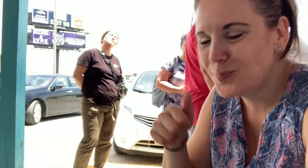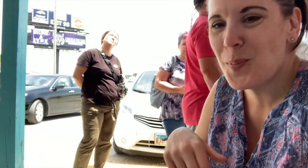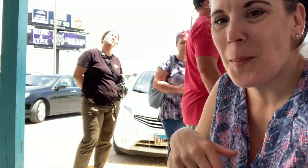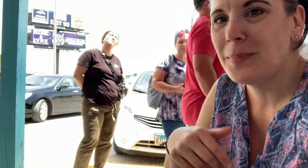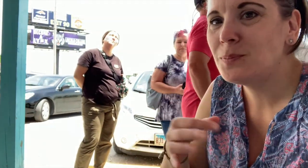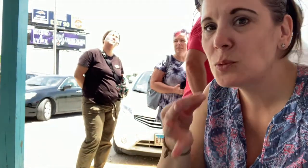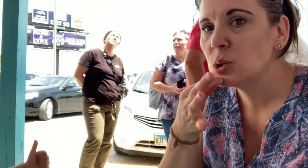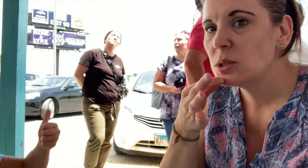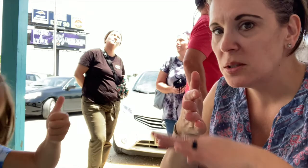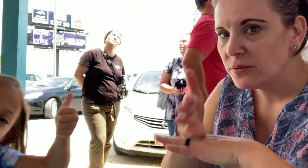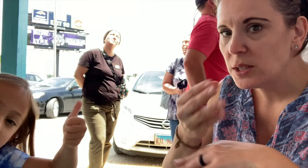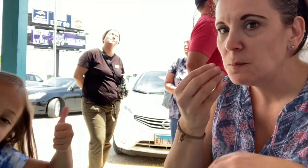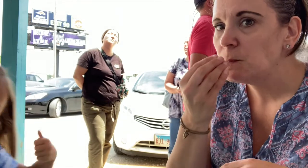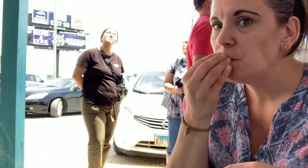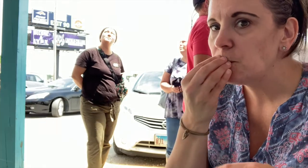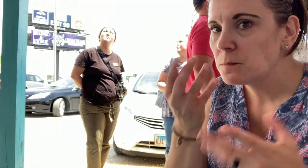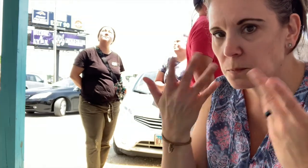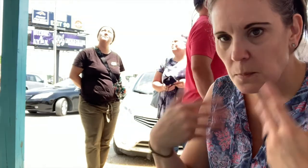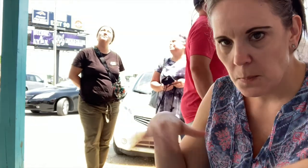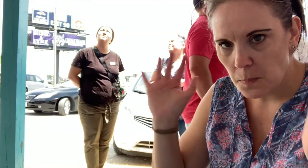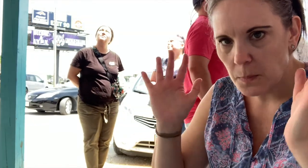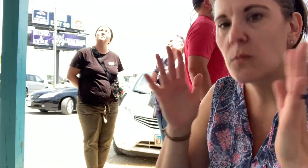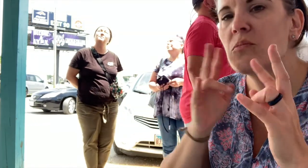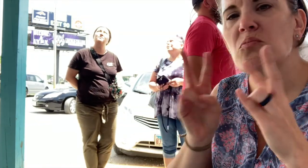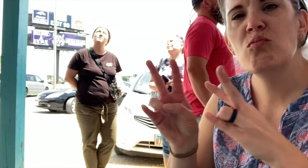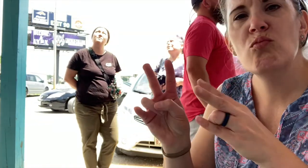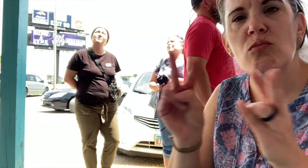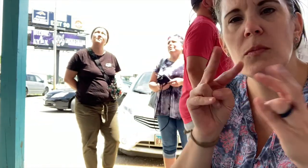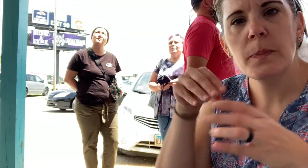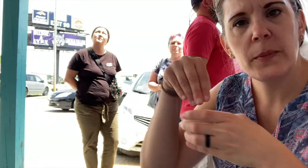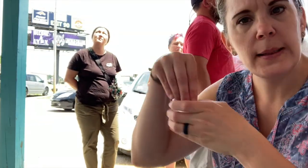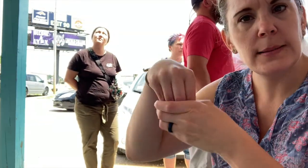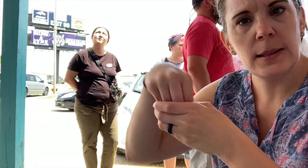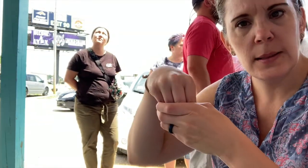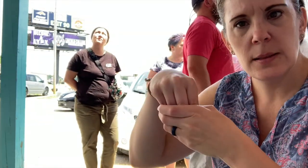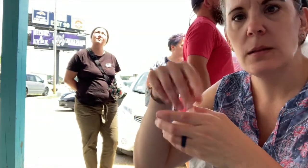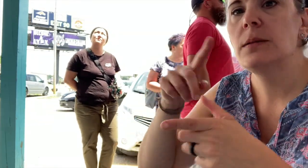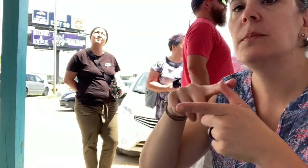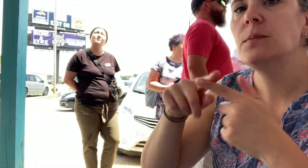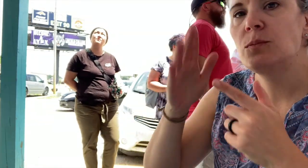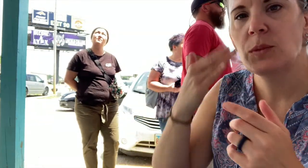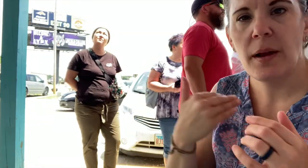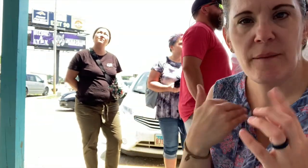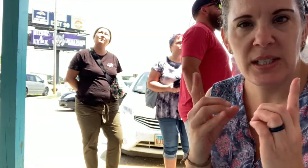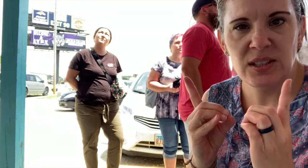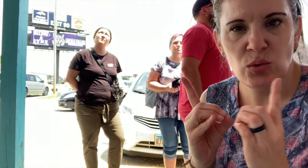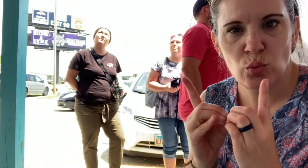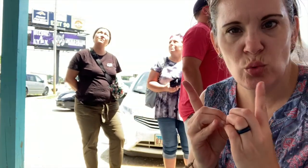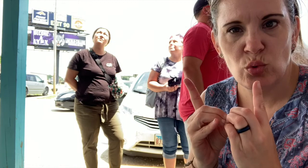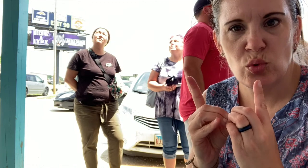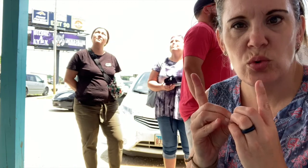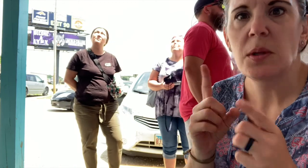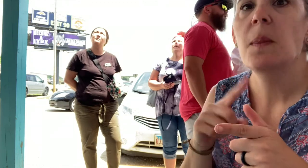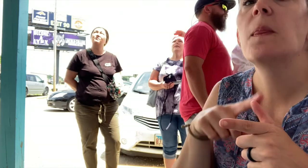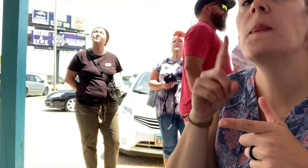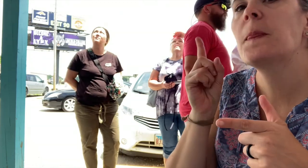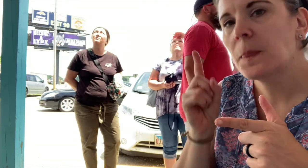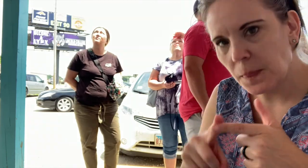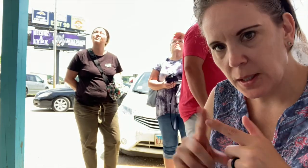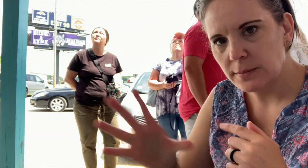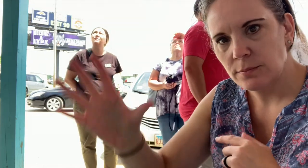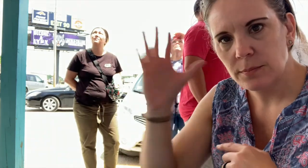Yeah, soon after lunch we will go inside to look around then will have some desserts then